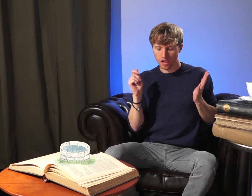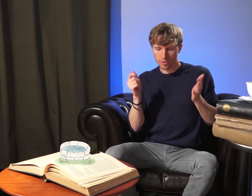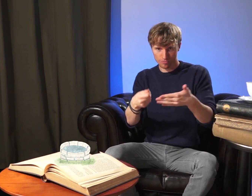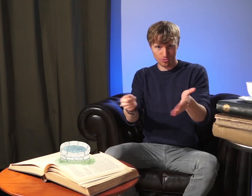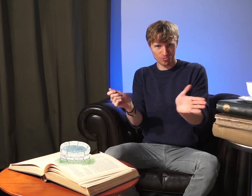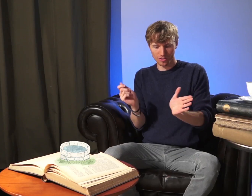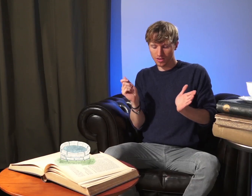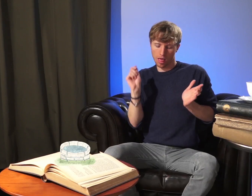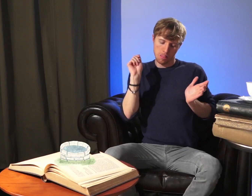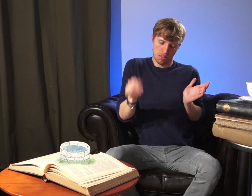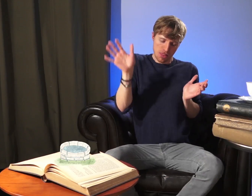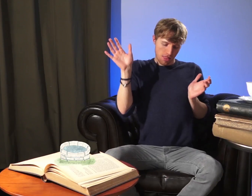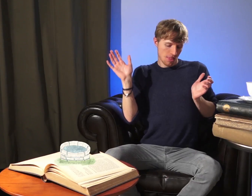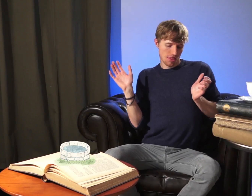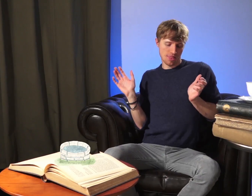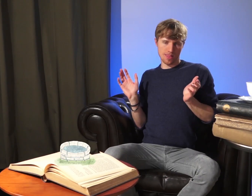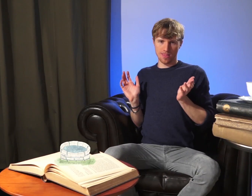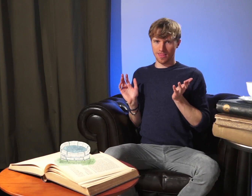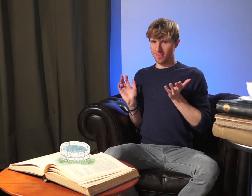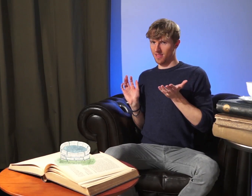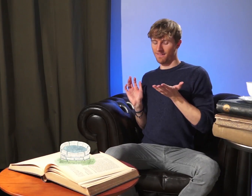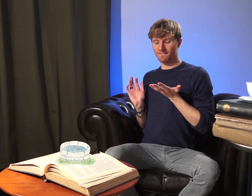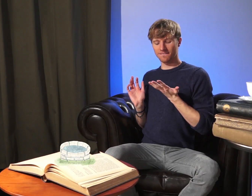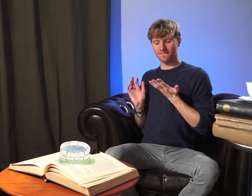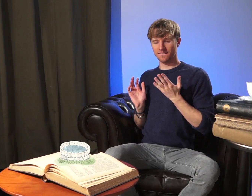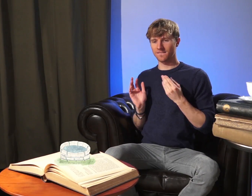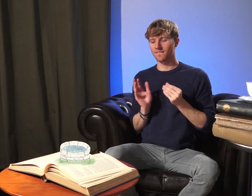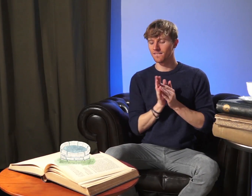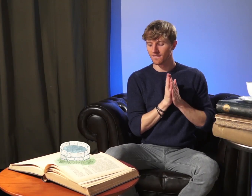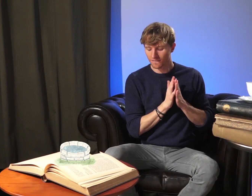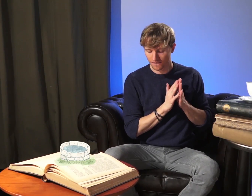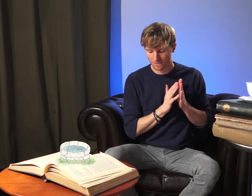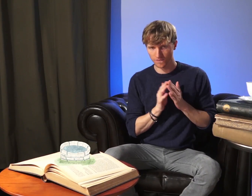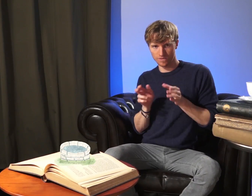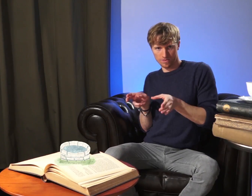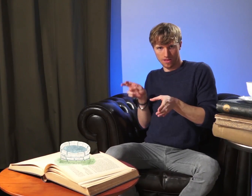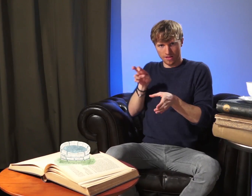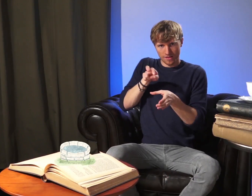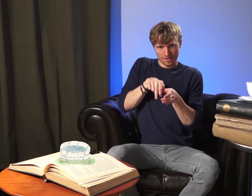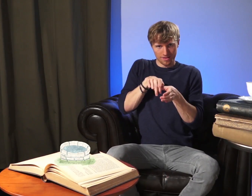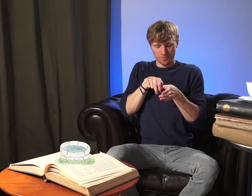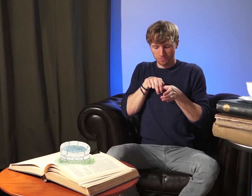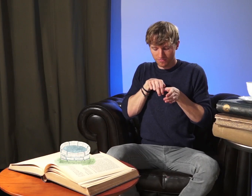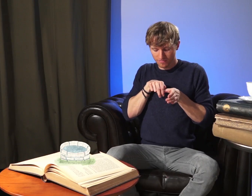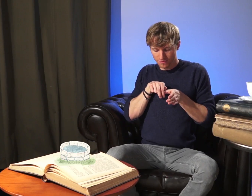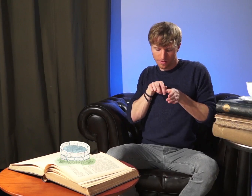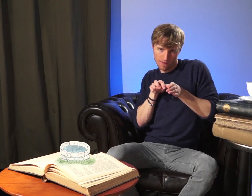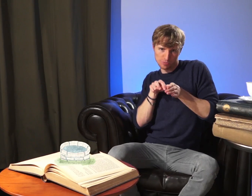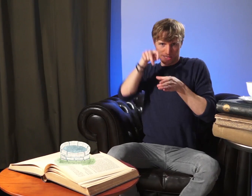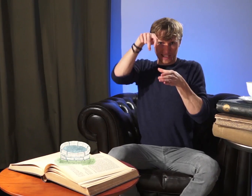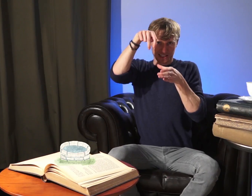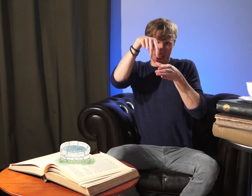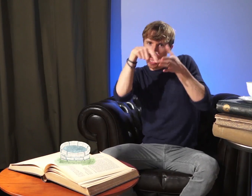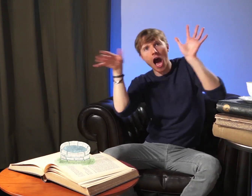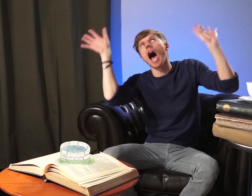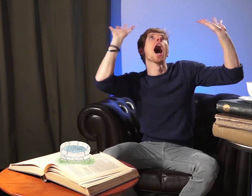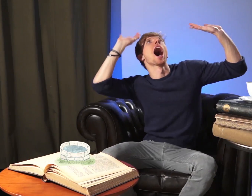Then she threw the shuttle into the well and jumped right after it.